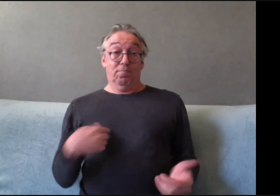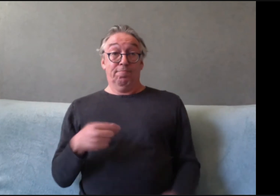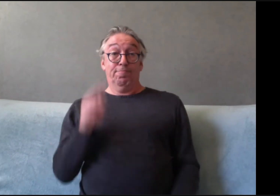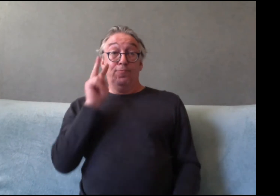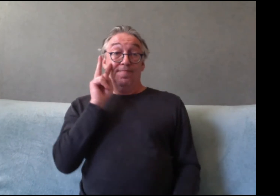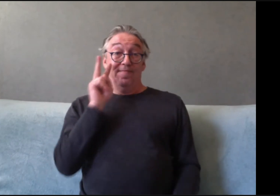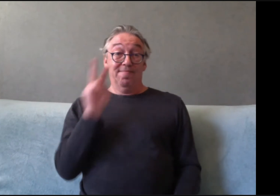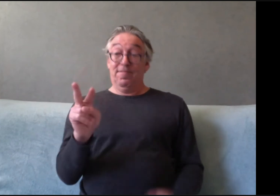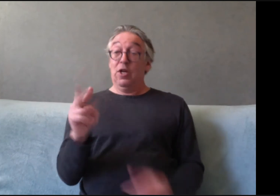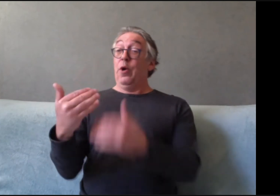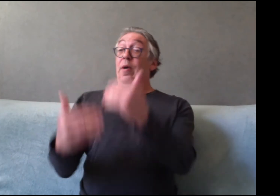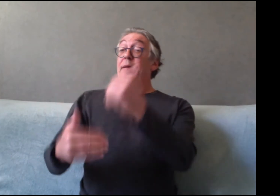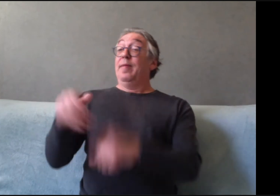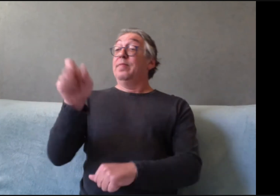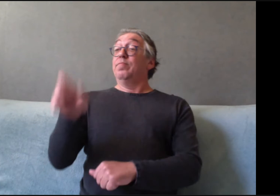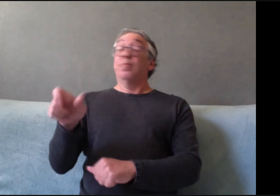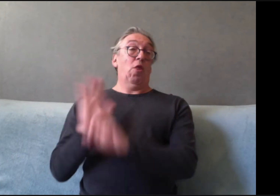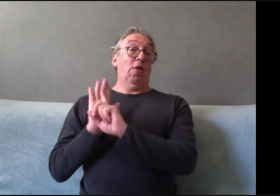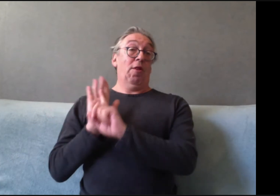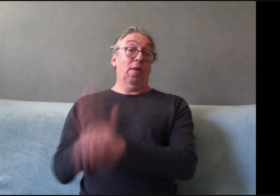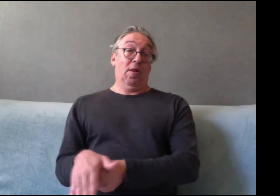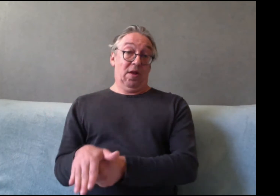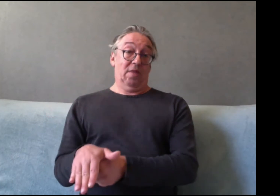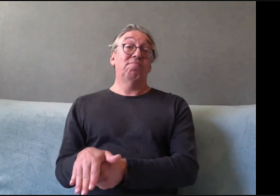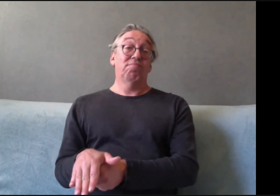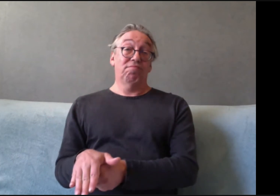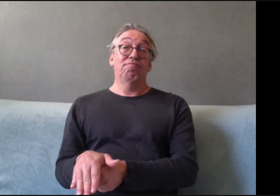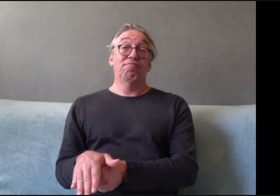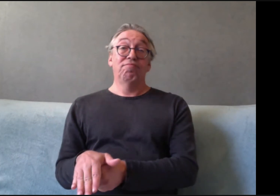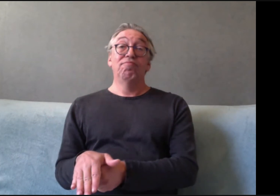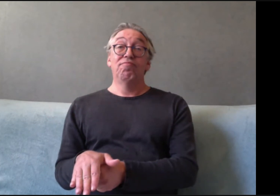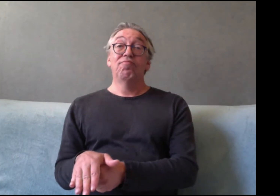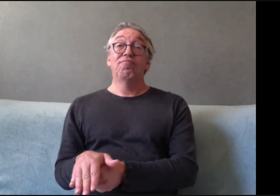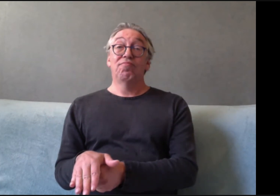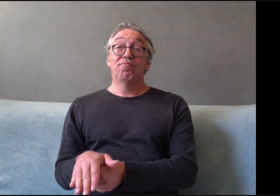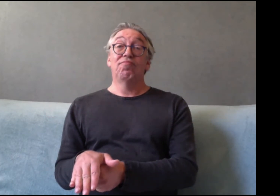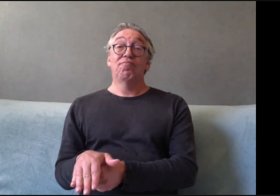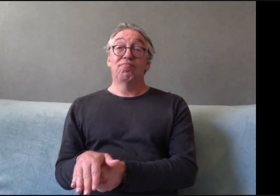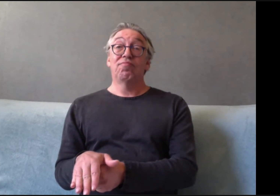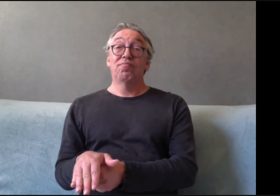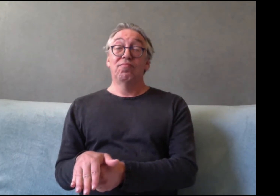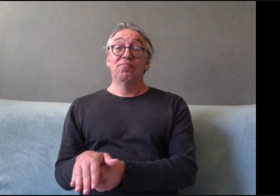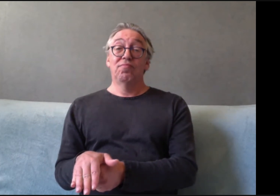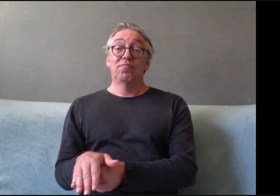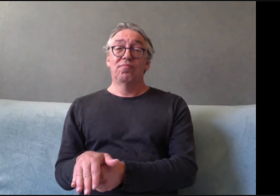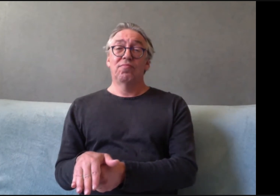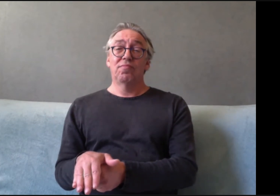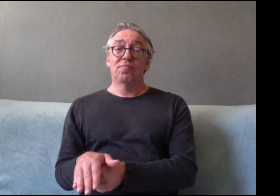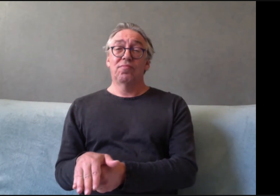when having health attention, accessibility etc.